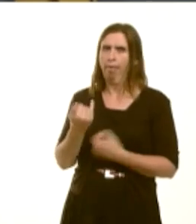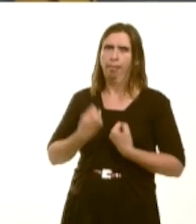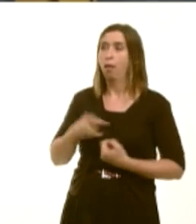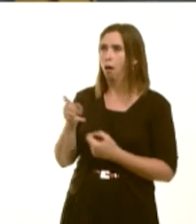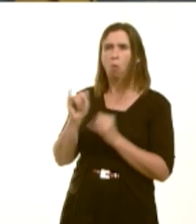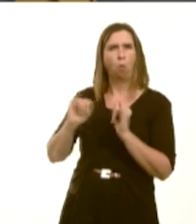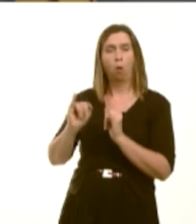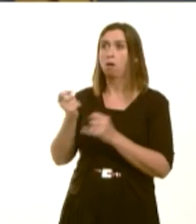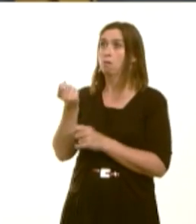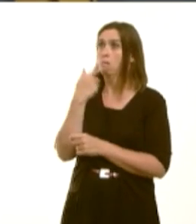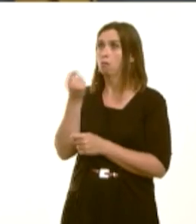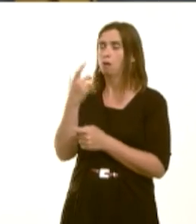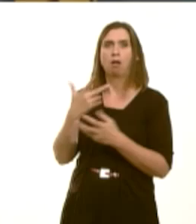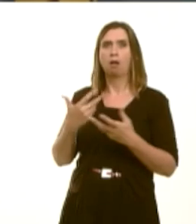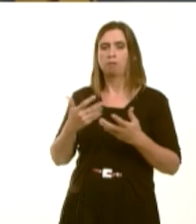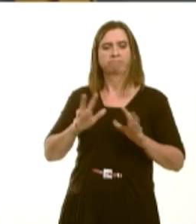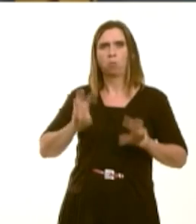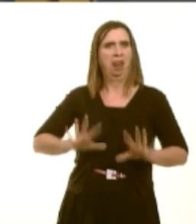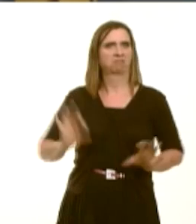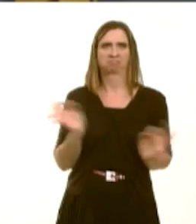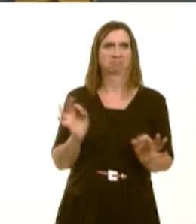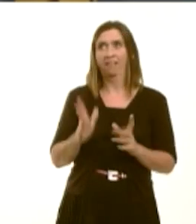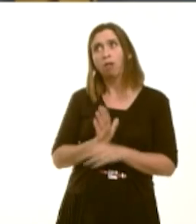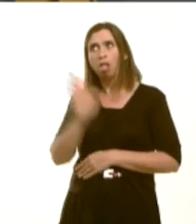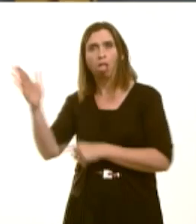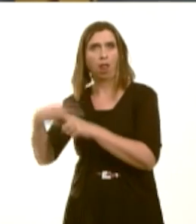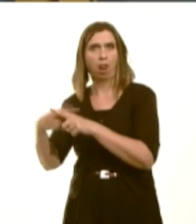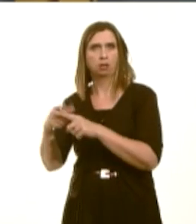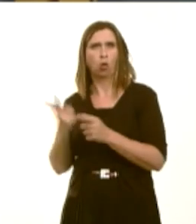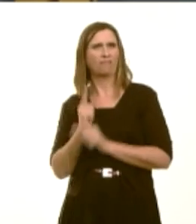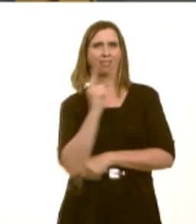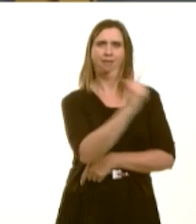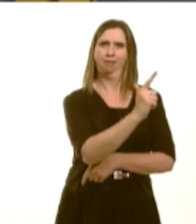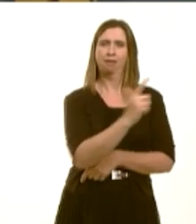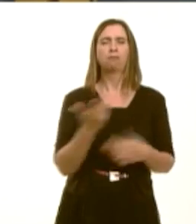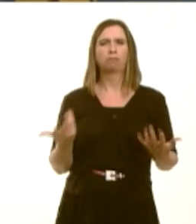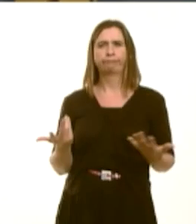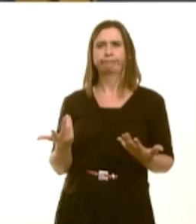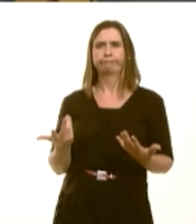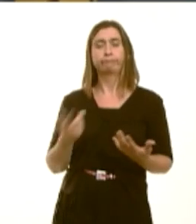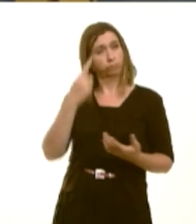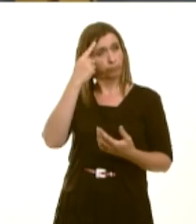Are you confident that people with rare diseases or rare cancers are able to access the treatment